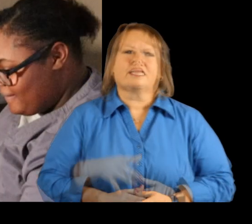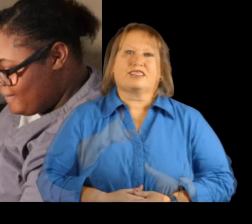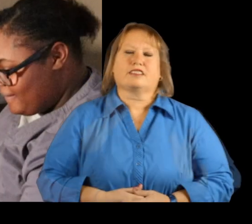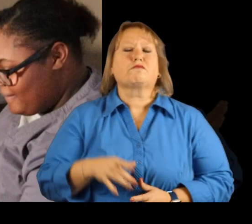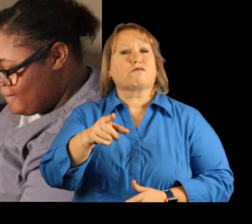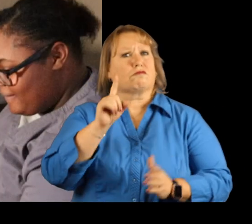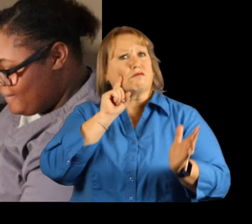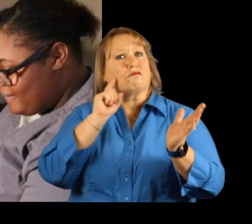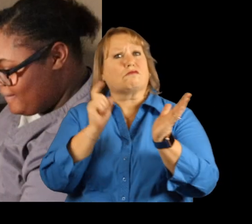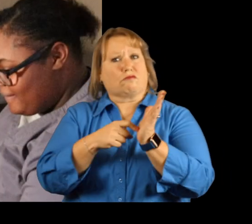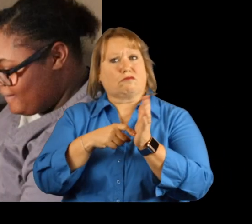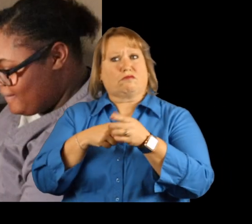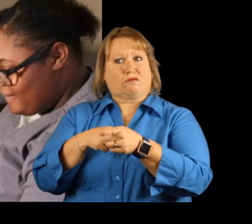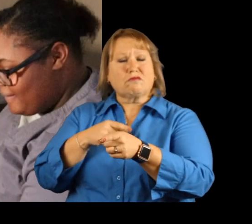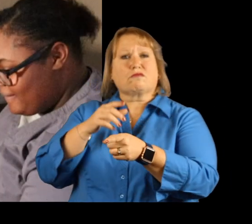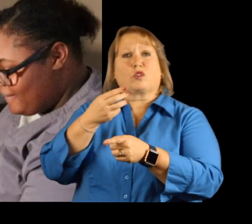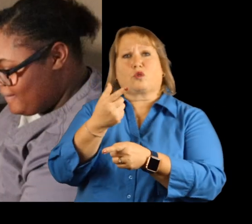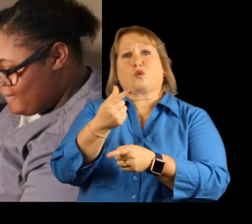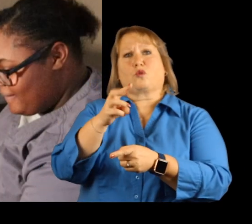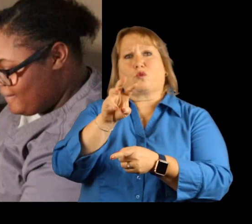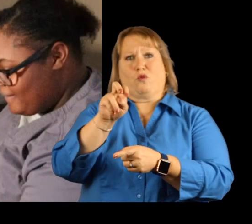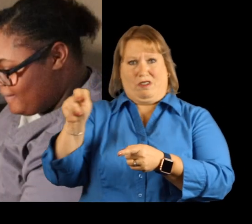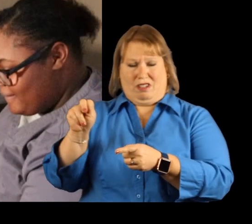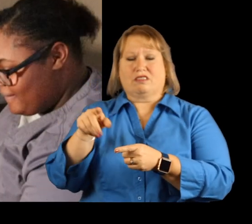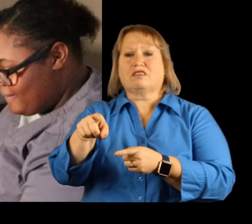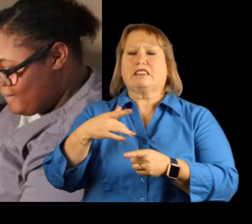Notice how Gwenn asked mostly open ended questions.